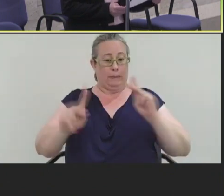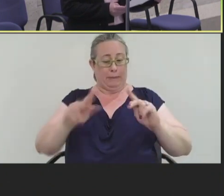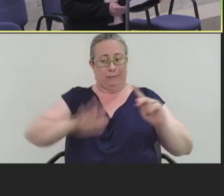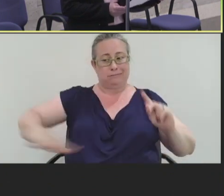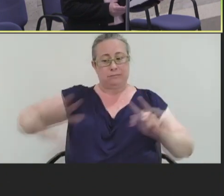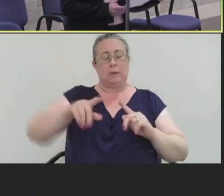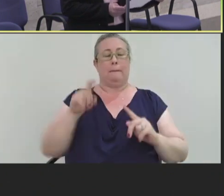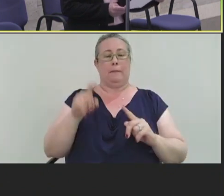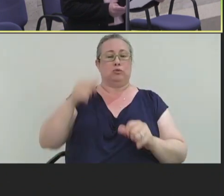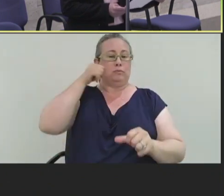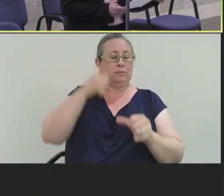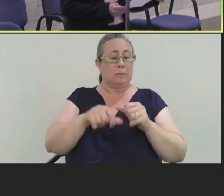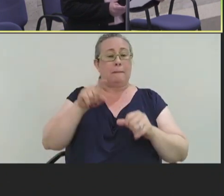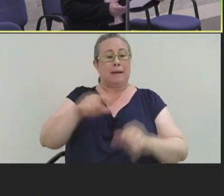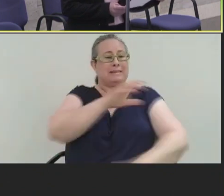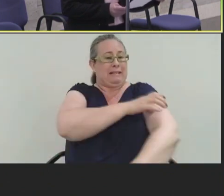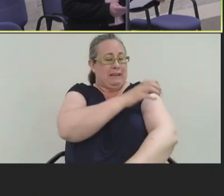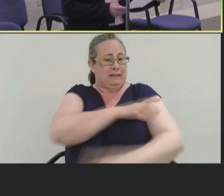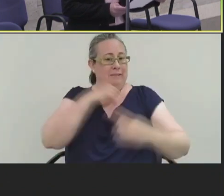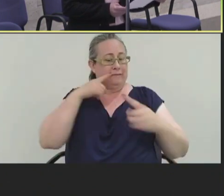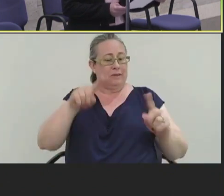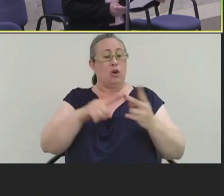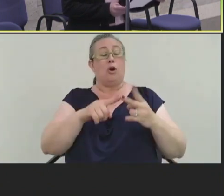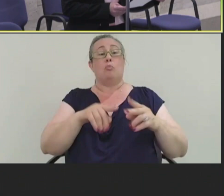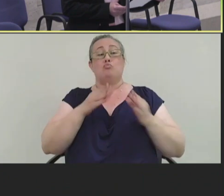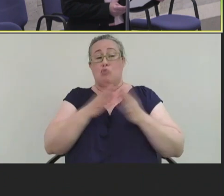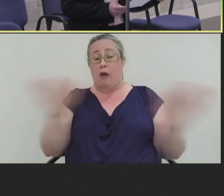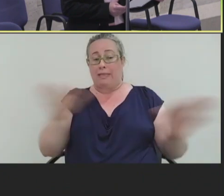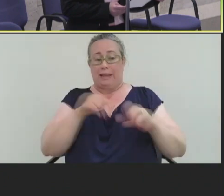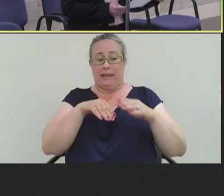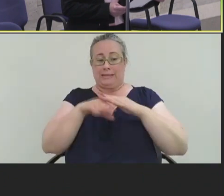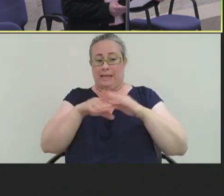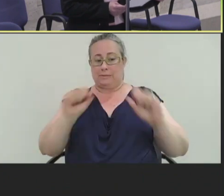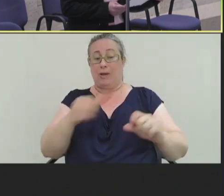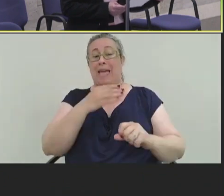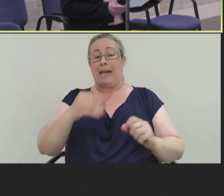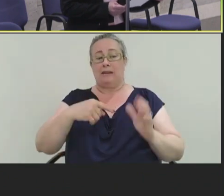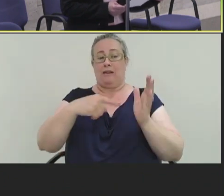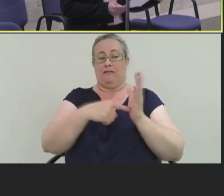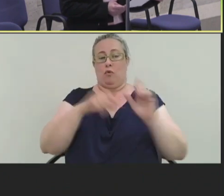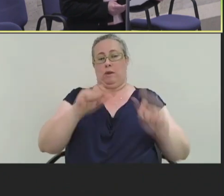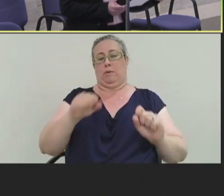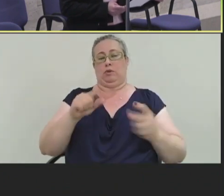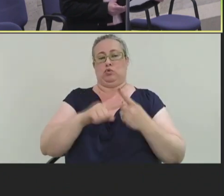clinically effective, broadly accessible, and affordable to achieve their goals. Too often,